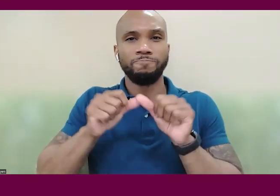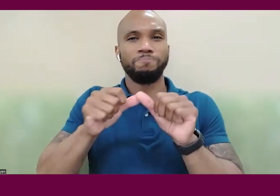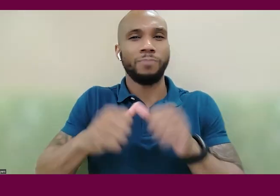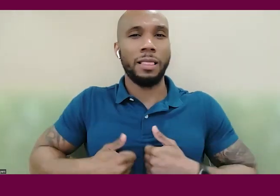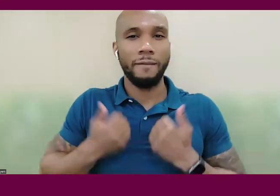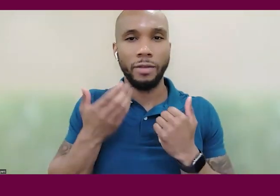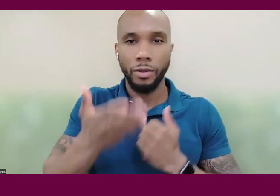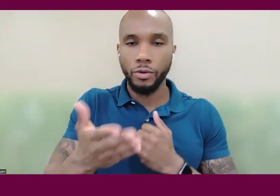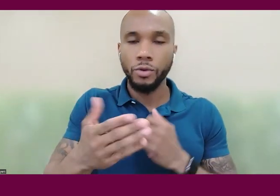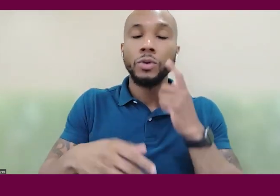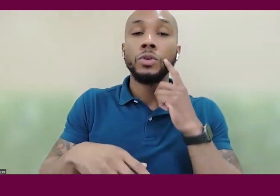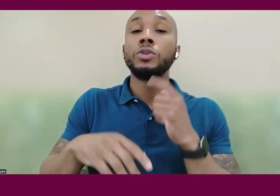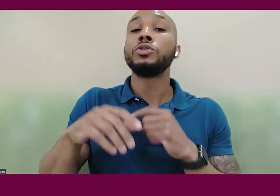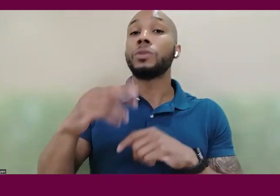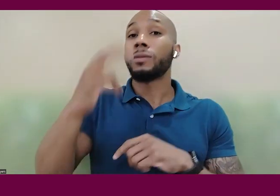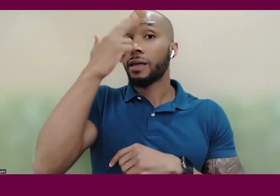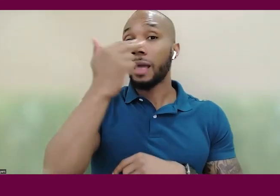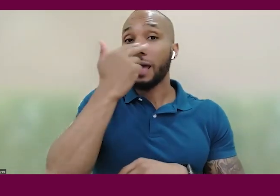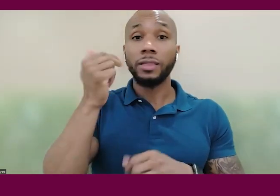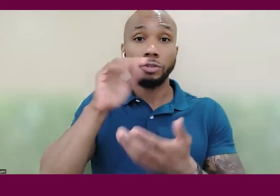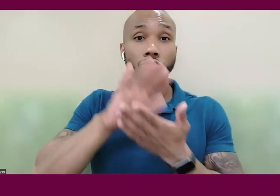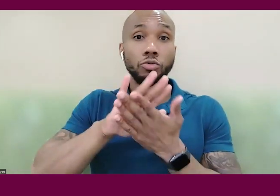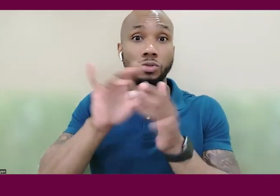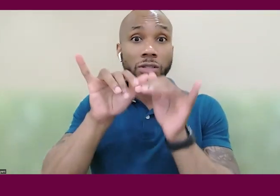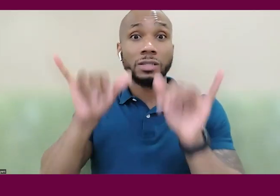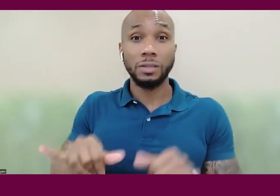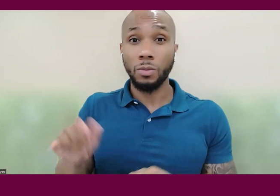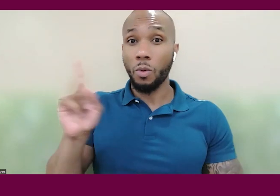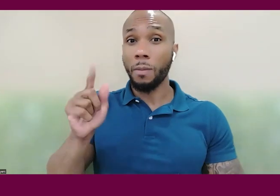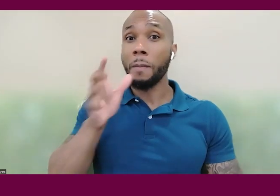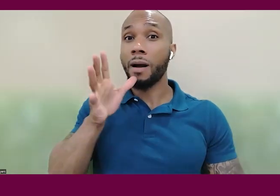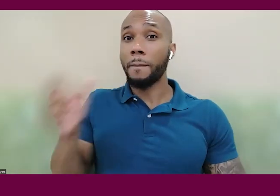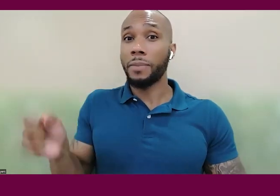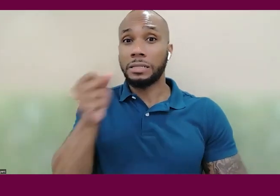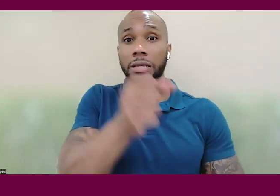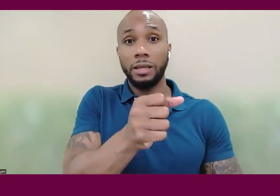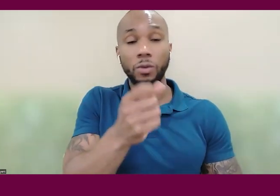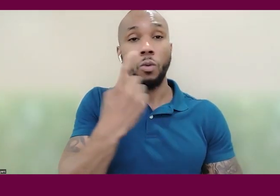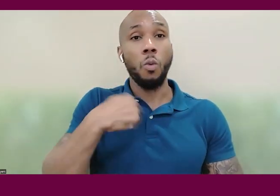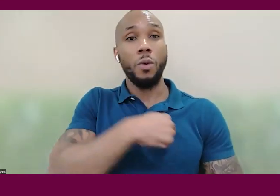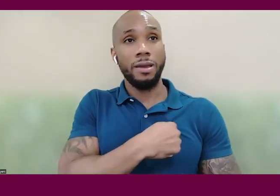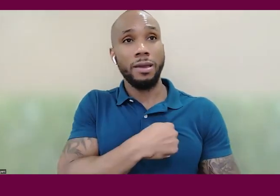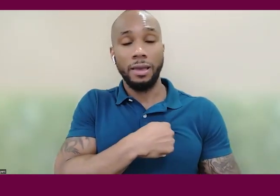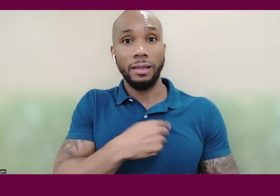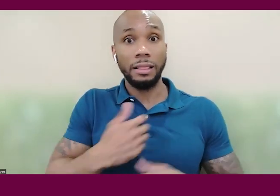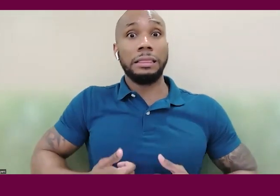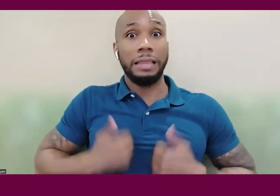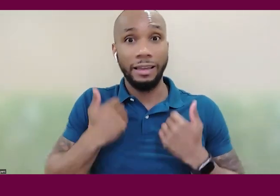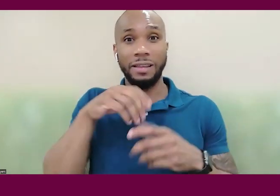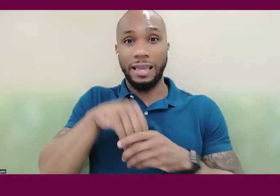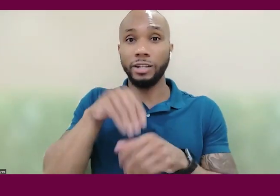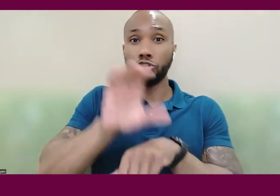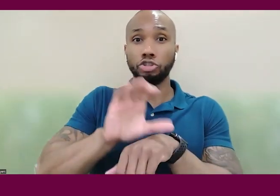So the Catholic school system that my mother put us in, we actually lived in a church for